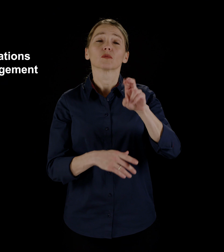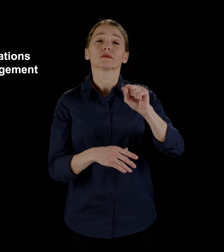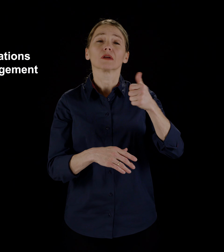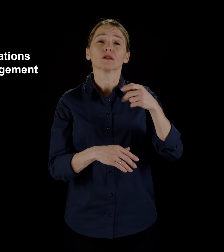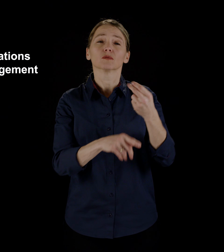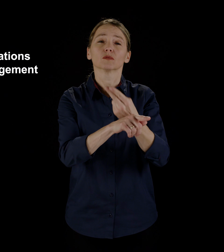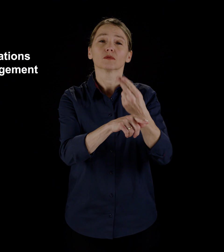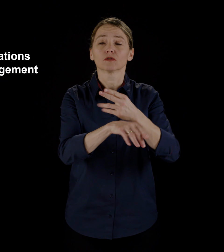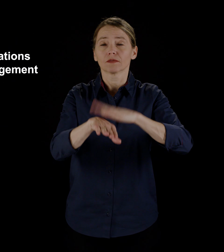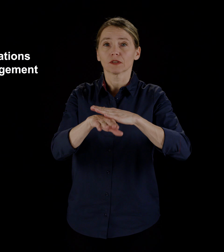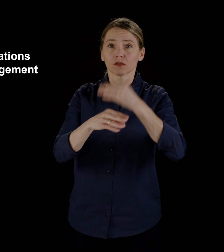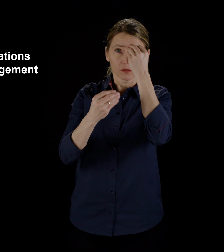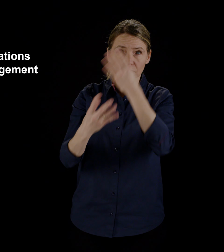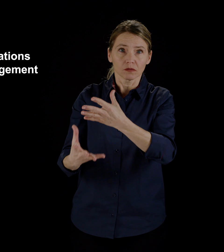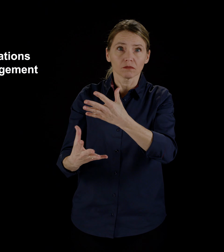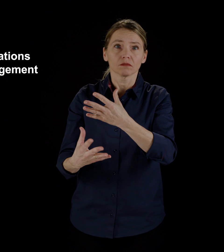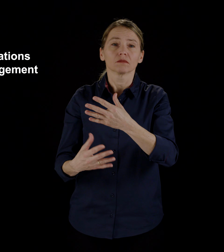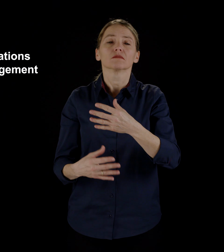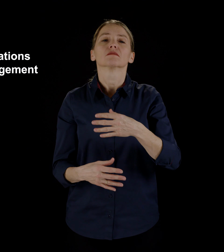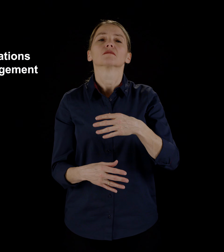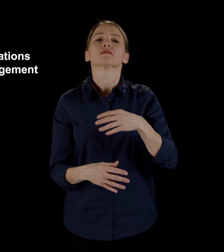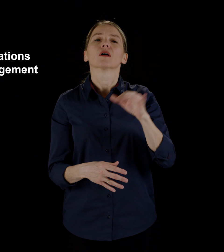Usage Notifications and Bill Management